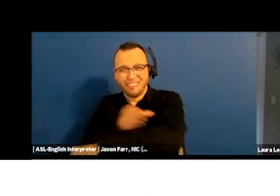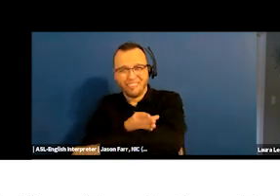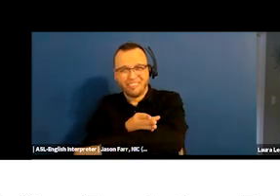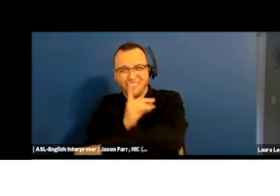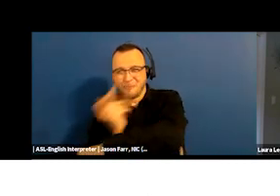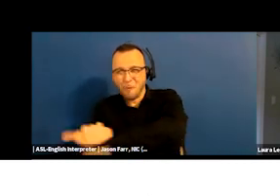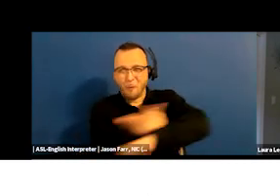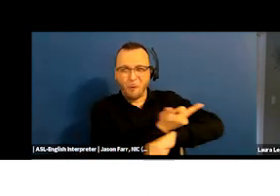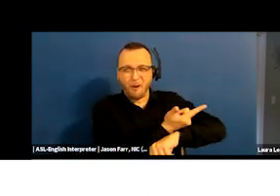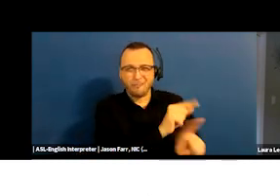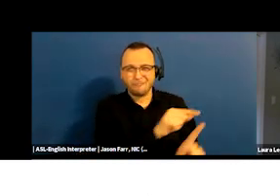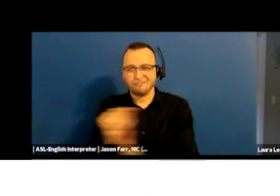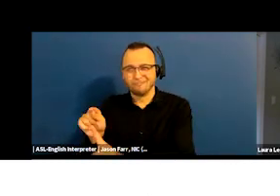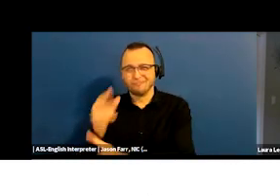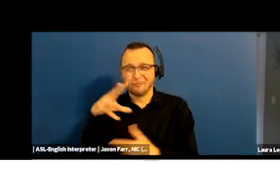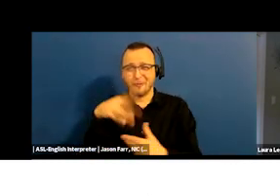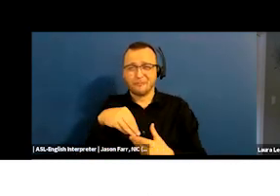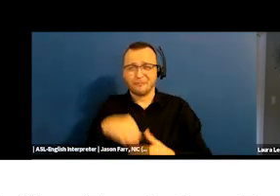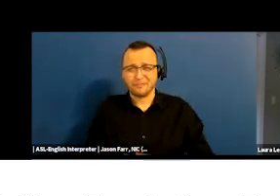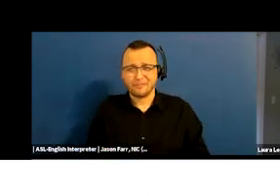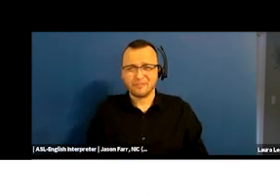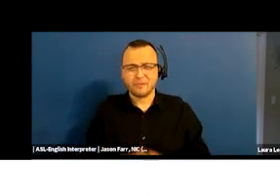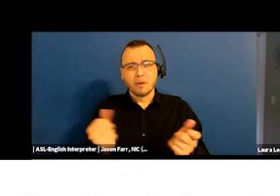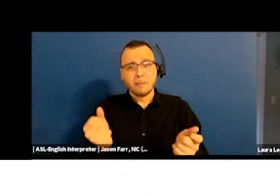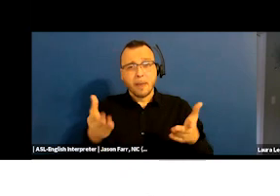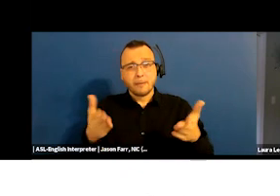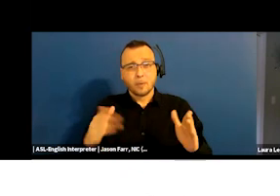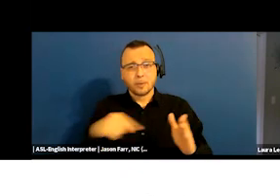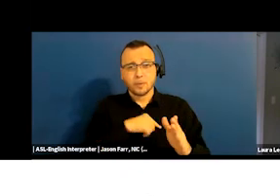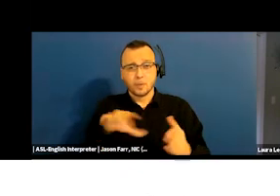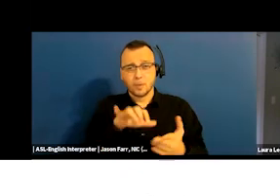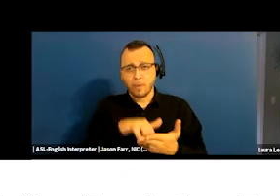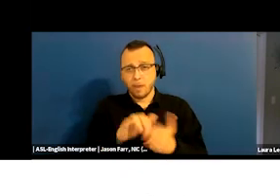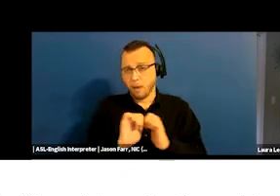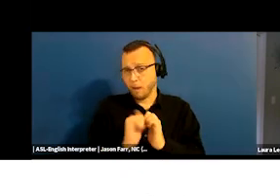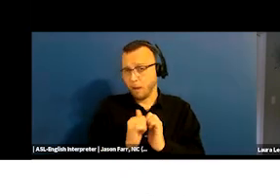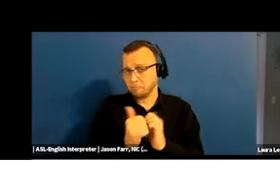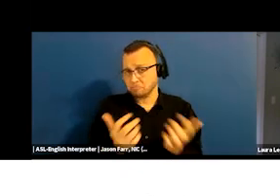really helps to set the dynamics so that there's an even playing field